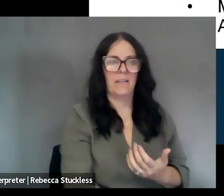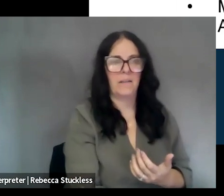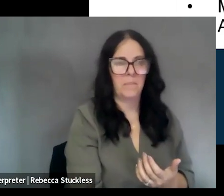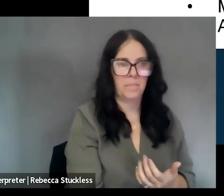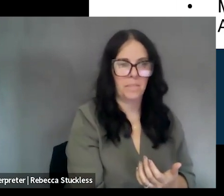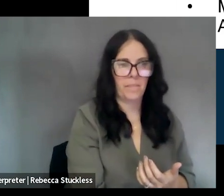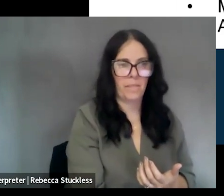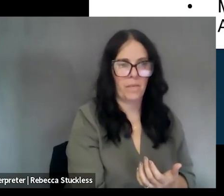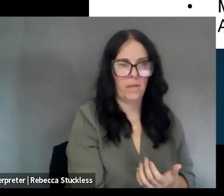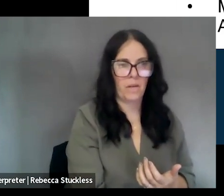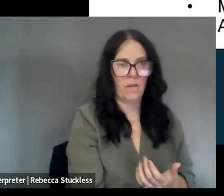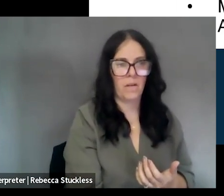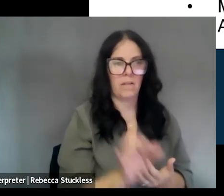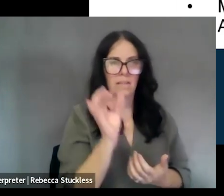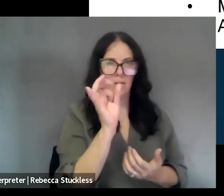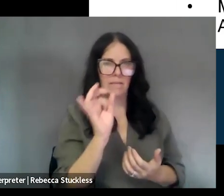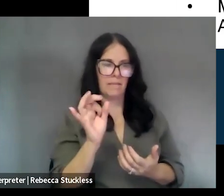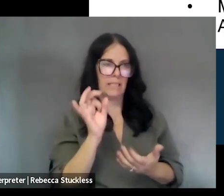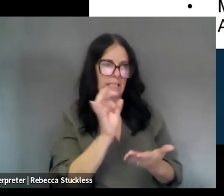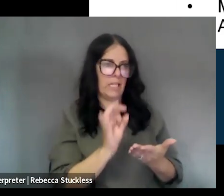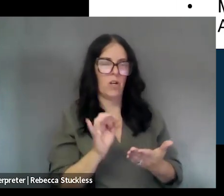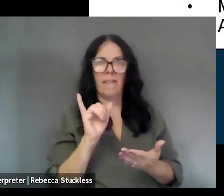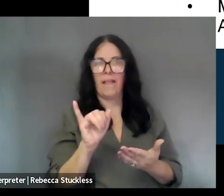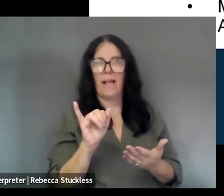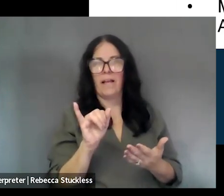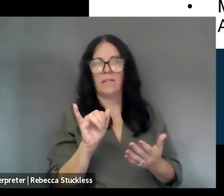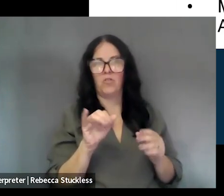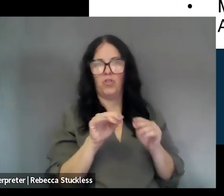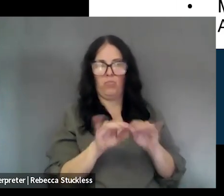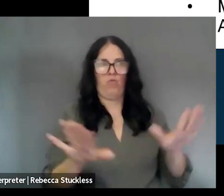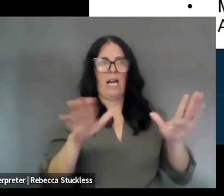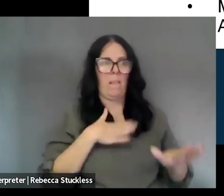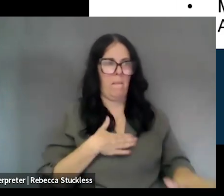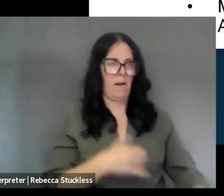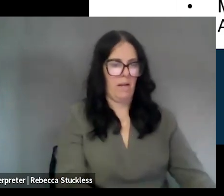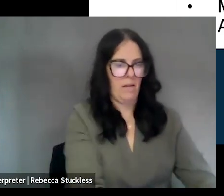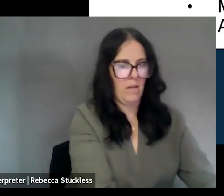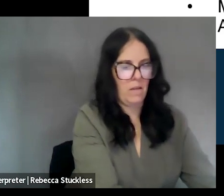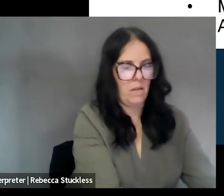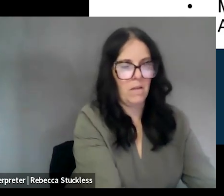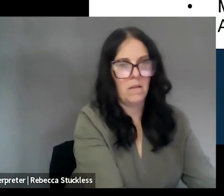circular lesions that just are just spread throughout the body. And, yeah so that was,